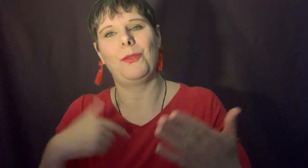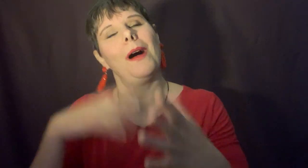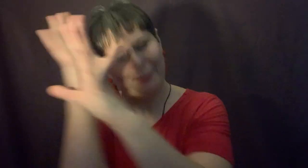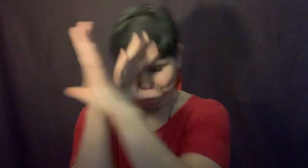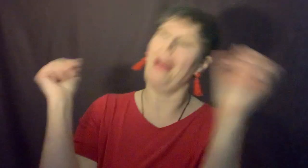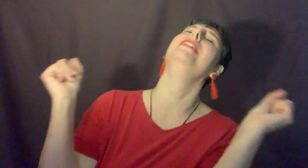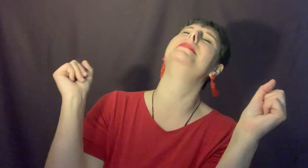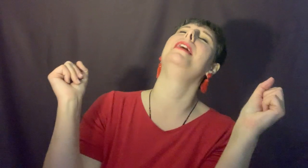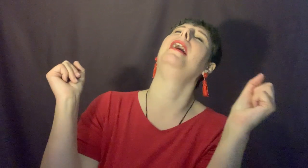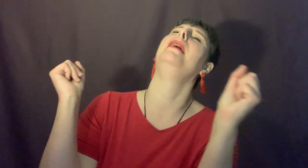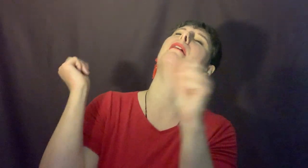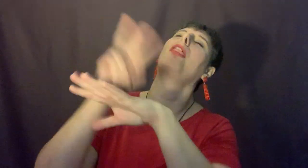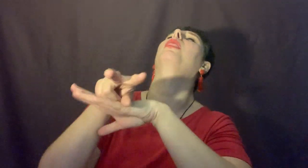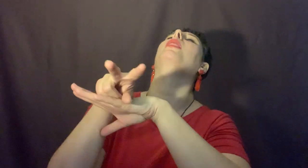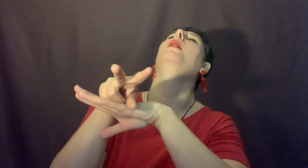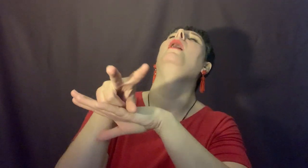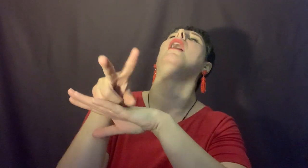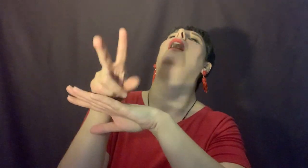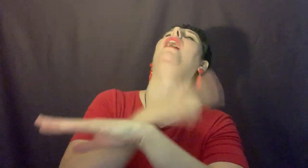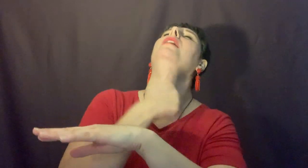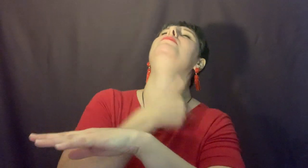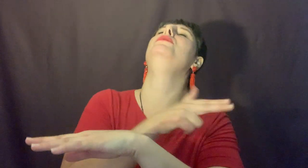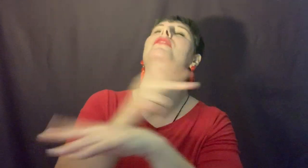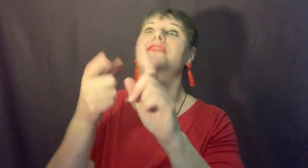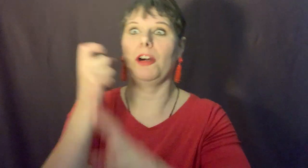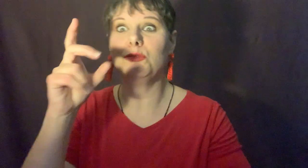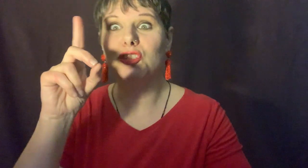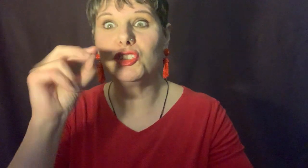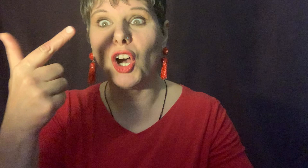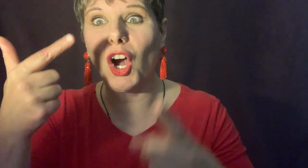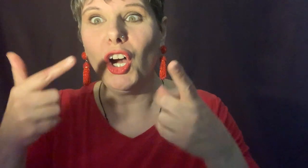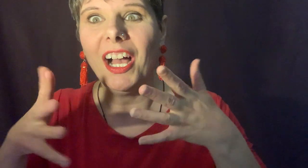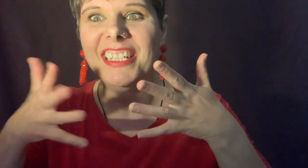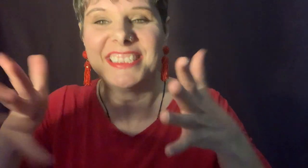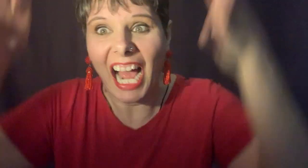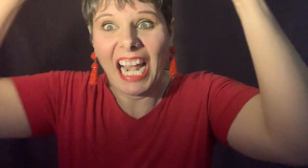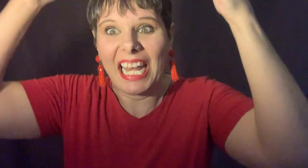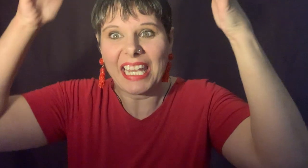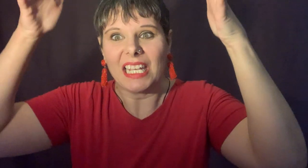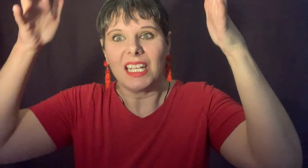myself passed out in a hospital from dog anxiety.